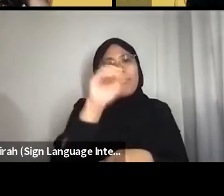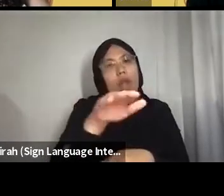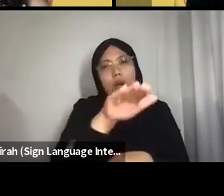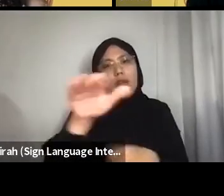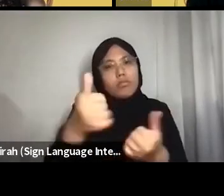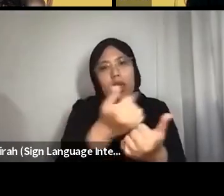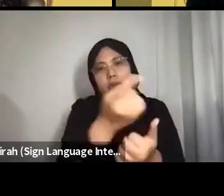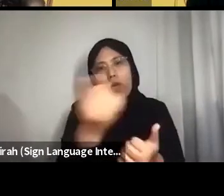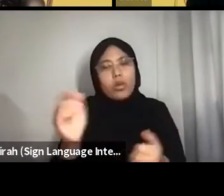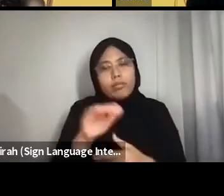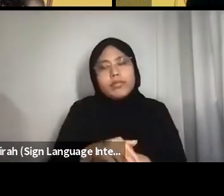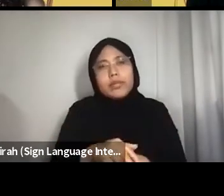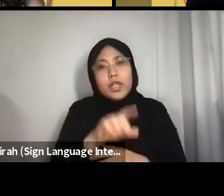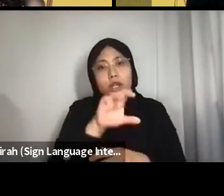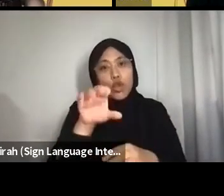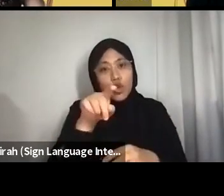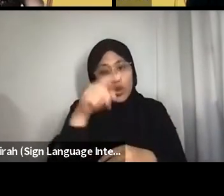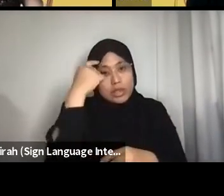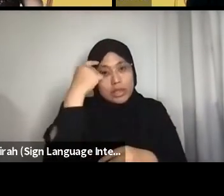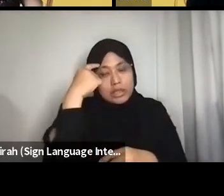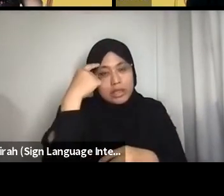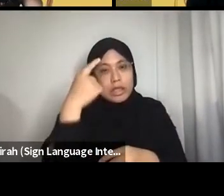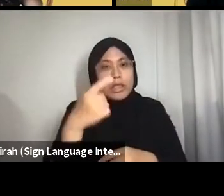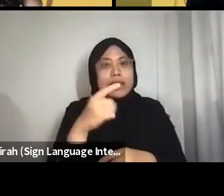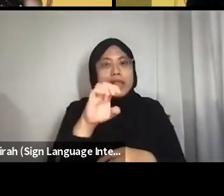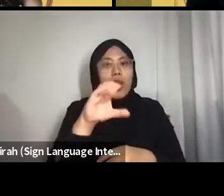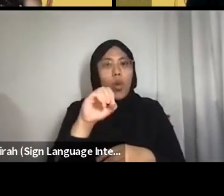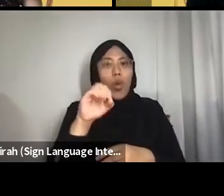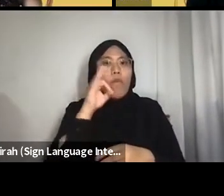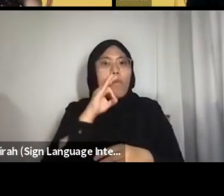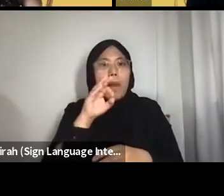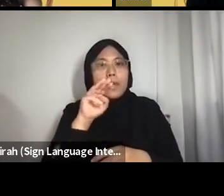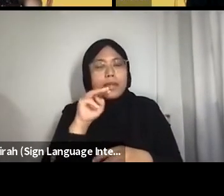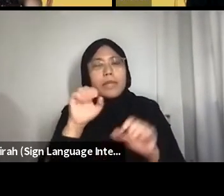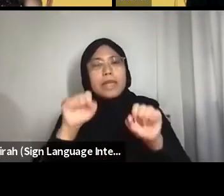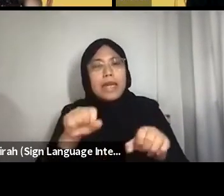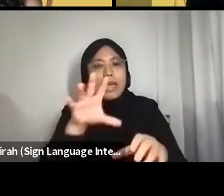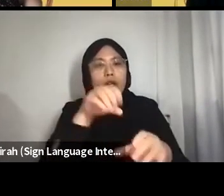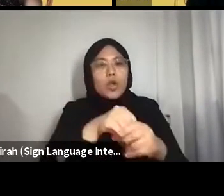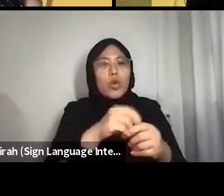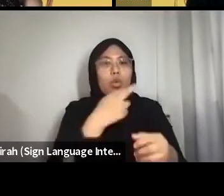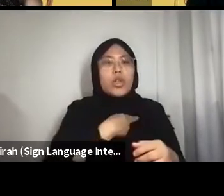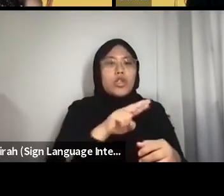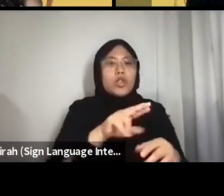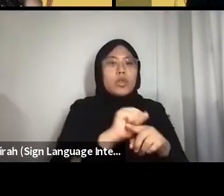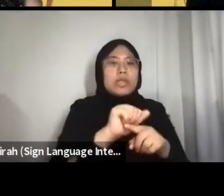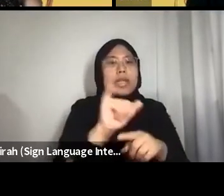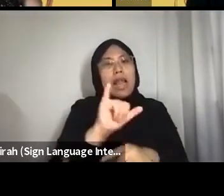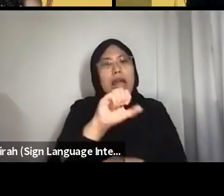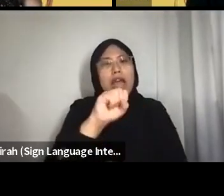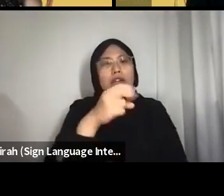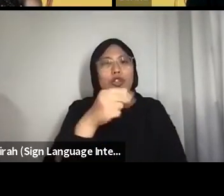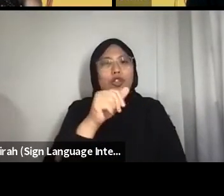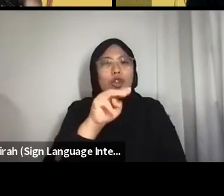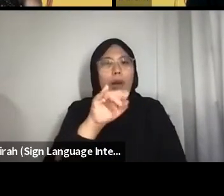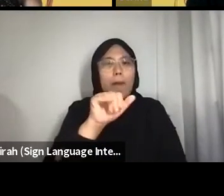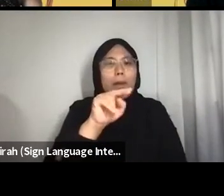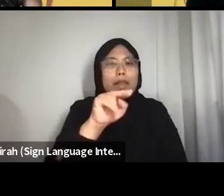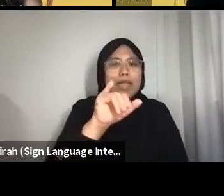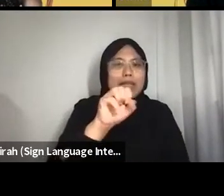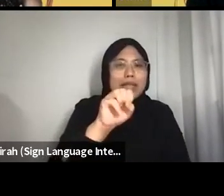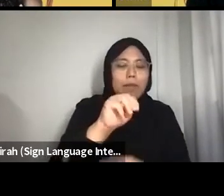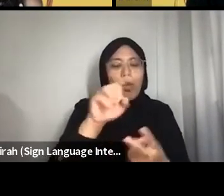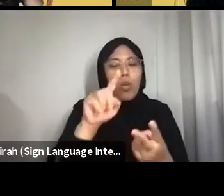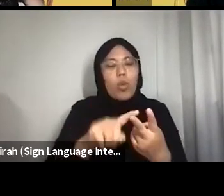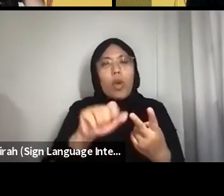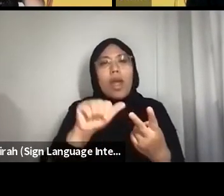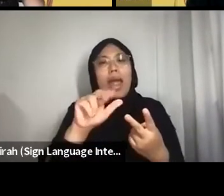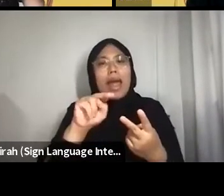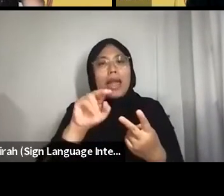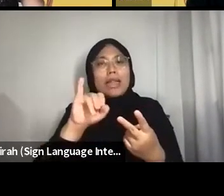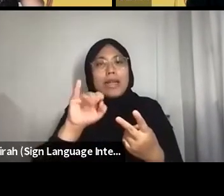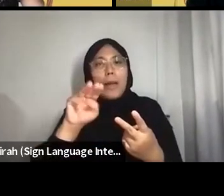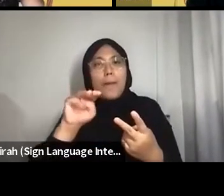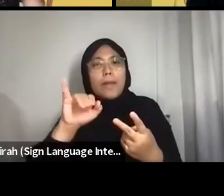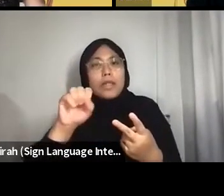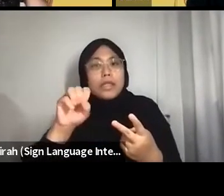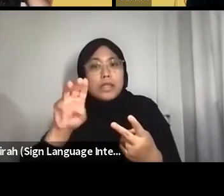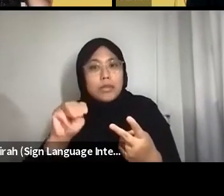Do you think ecofeminism can include religious practices like shamanism or animism that is deeply rooted in Asian traditions?